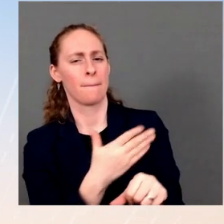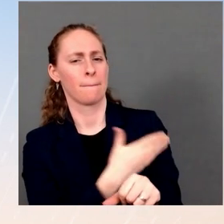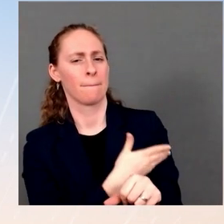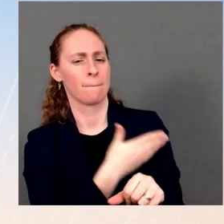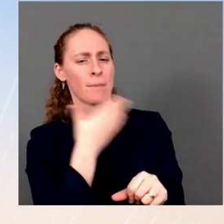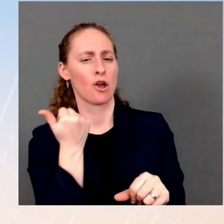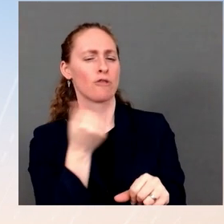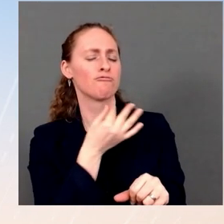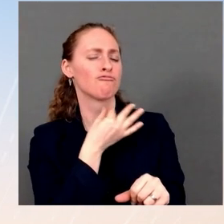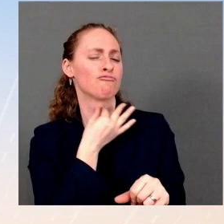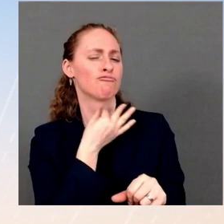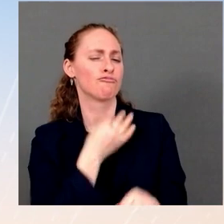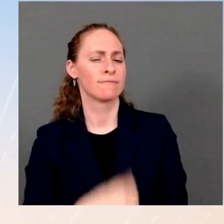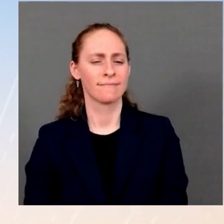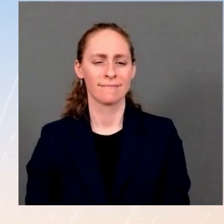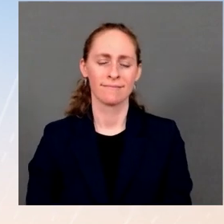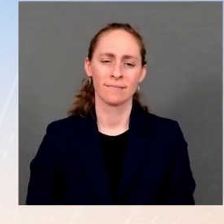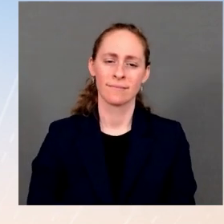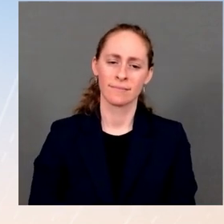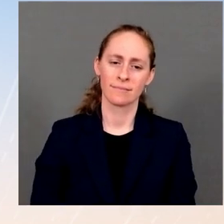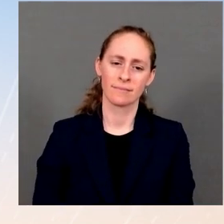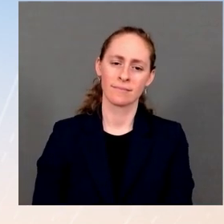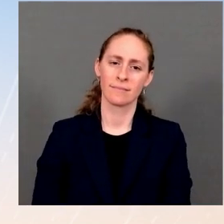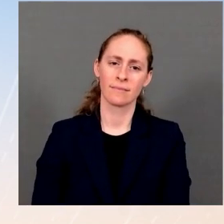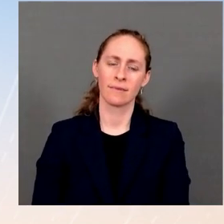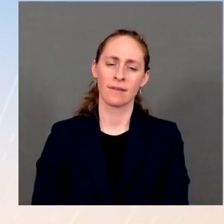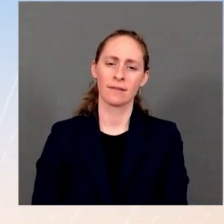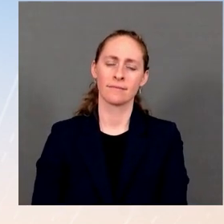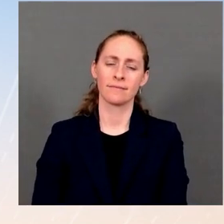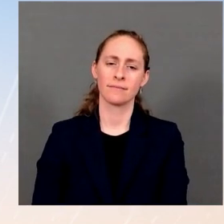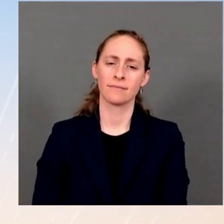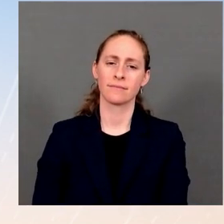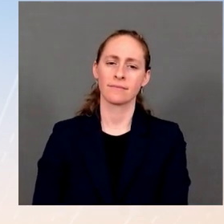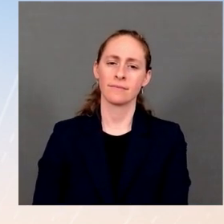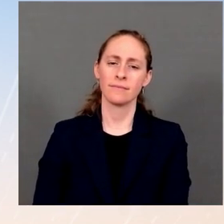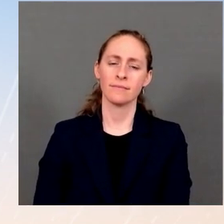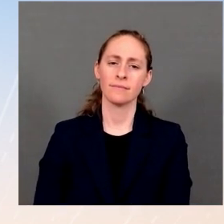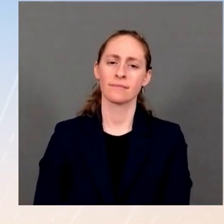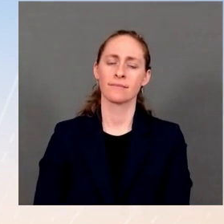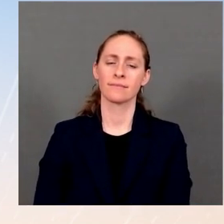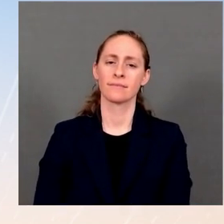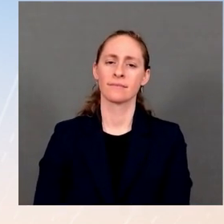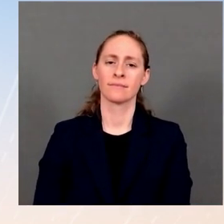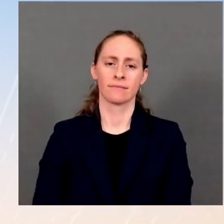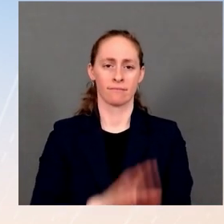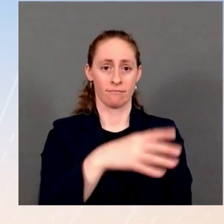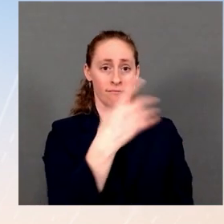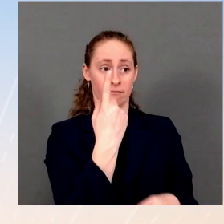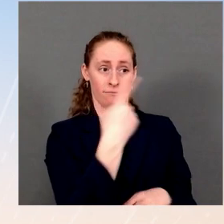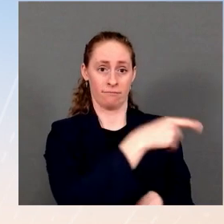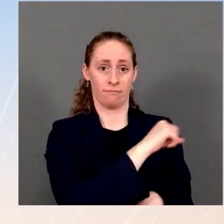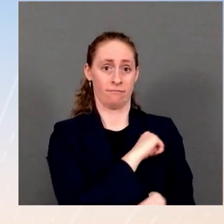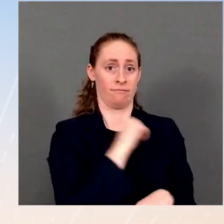about the future of Build Back Better later today. Is that something we should still be anticipating? Ms. Jean-Pierre: So I don't have anything to share with you.